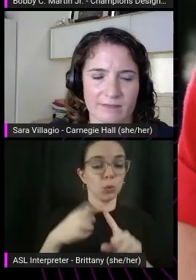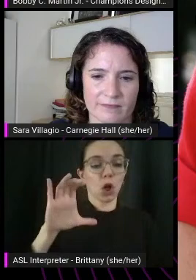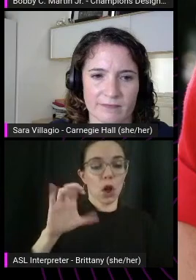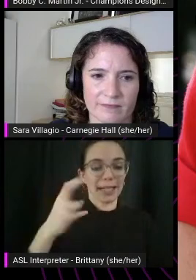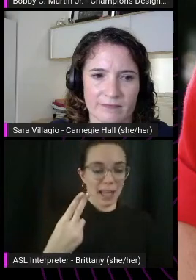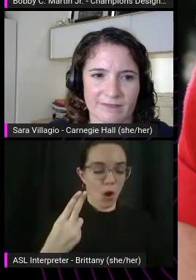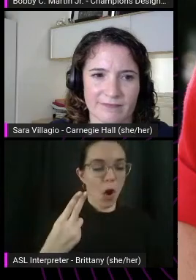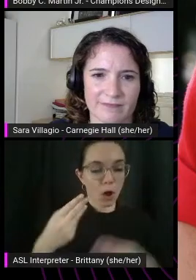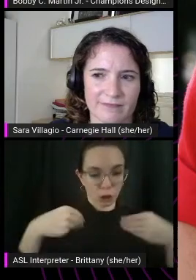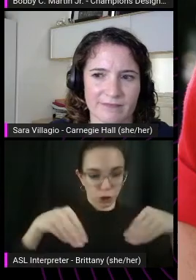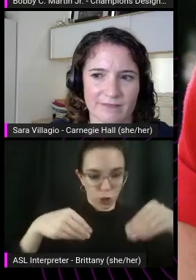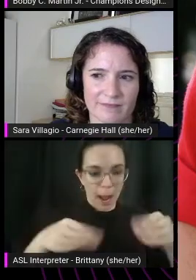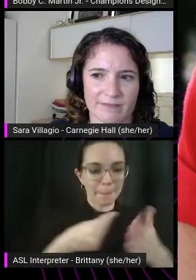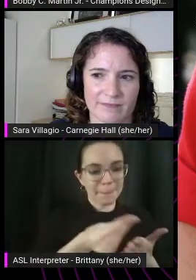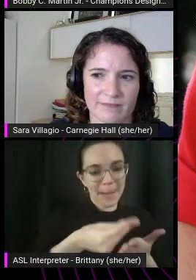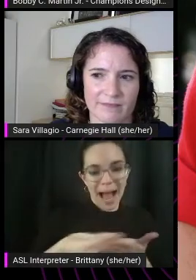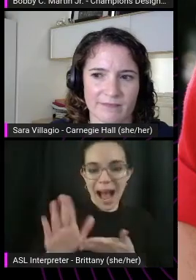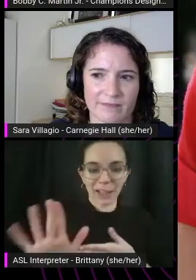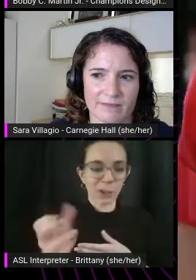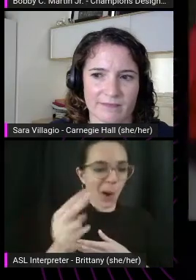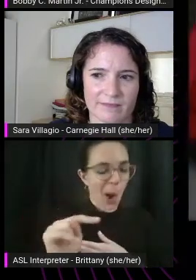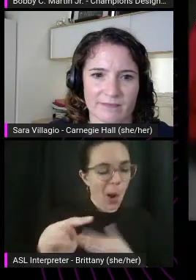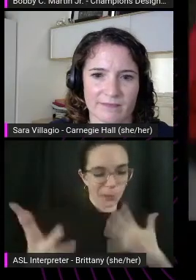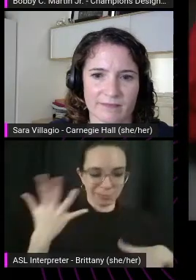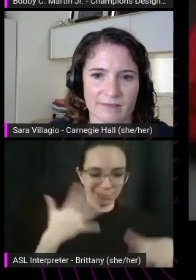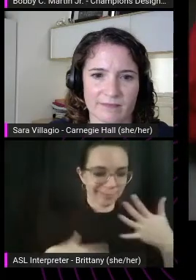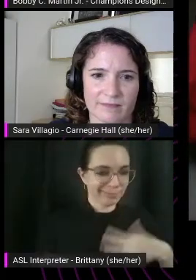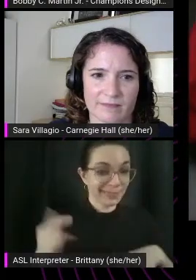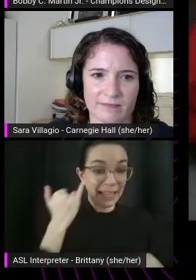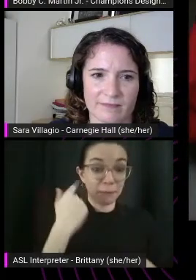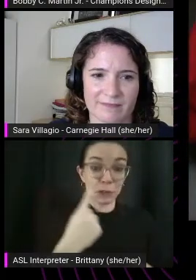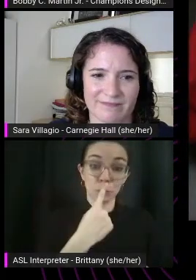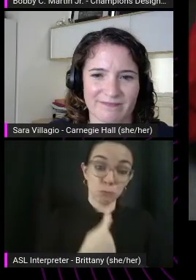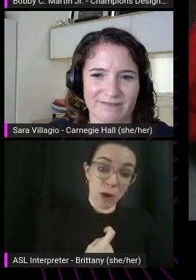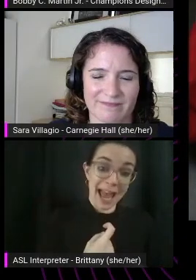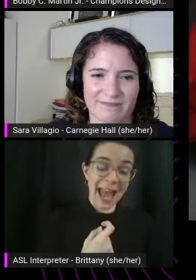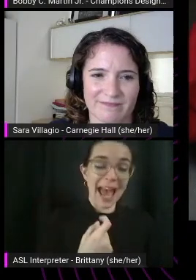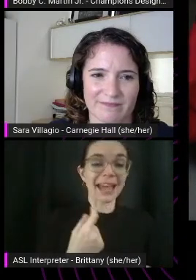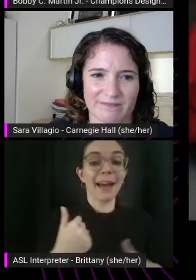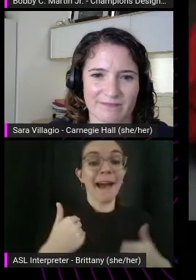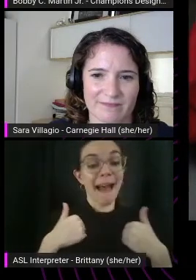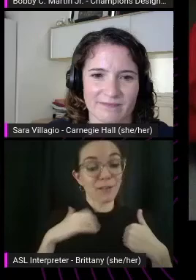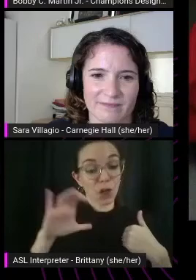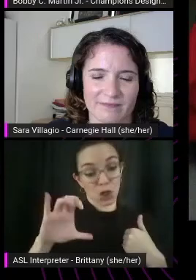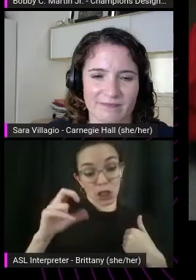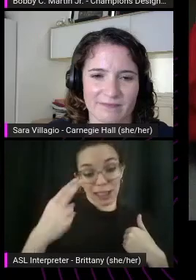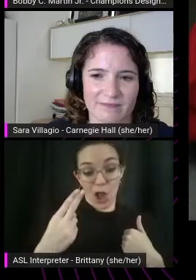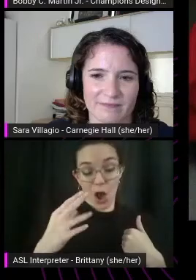whether it's in that Carnegie Hall red with the new logo on it. Or you have the Carnegie Hall monogram on a cap.